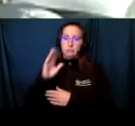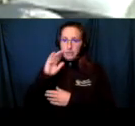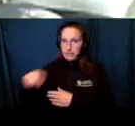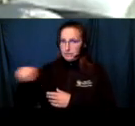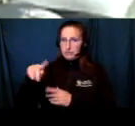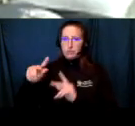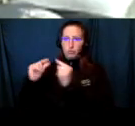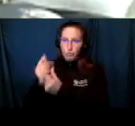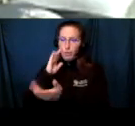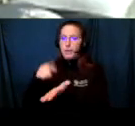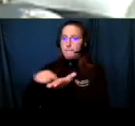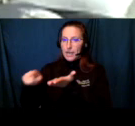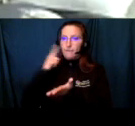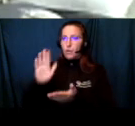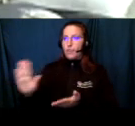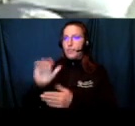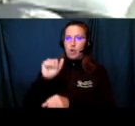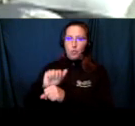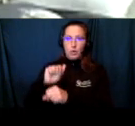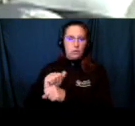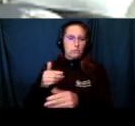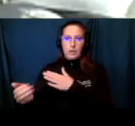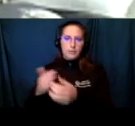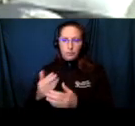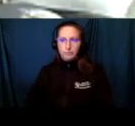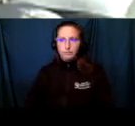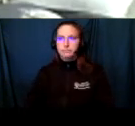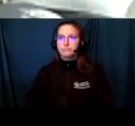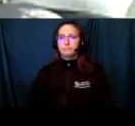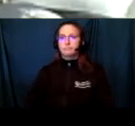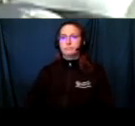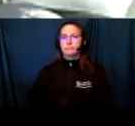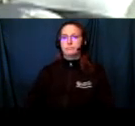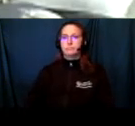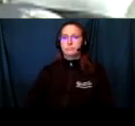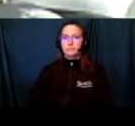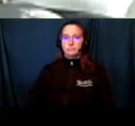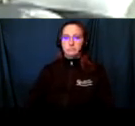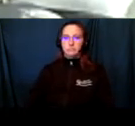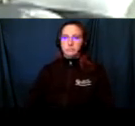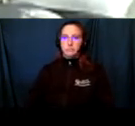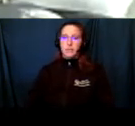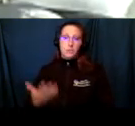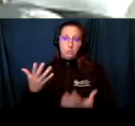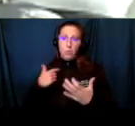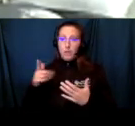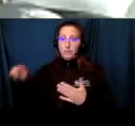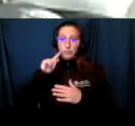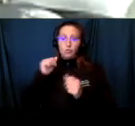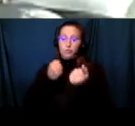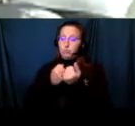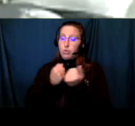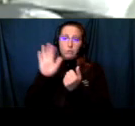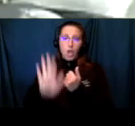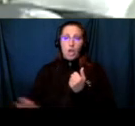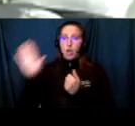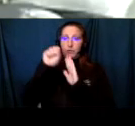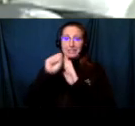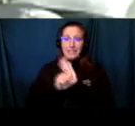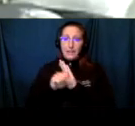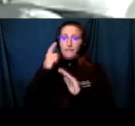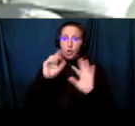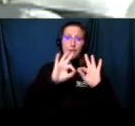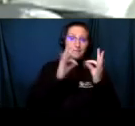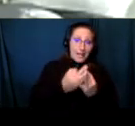the work that they have to offer. As far as statewide support of families and providers ...